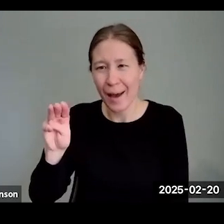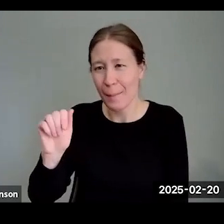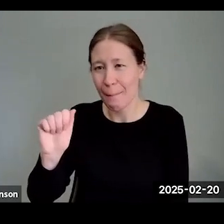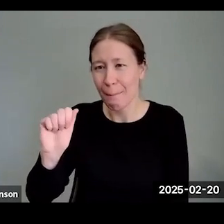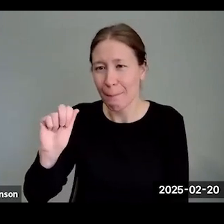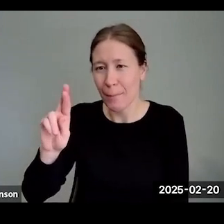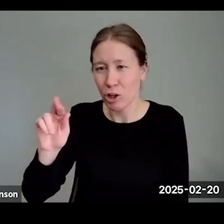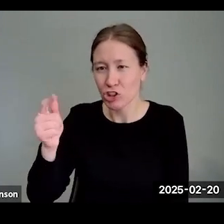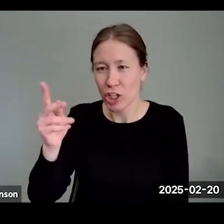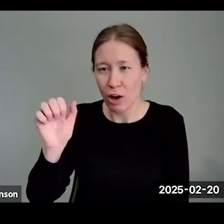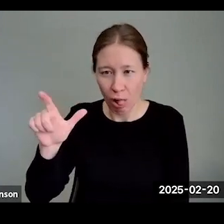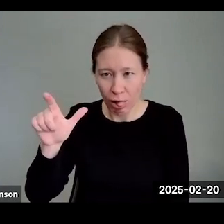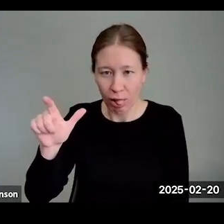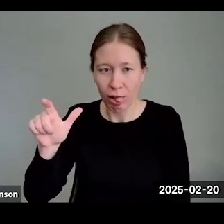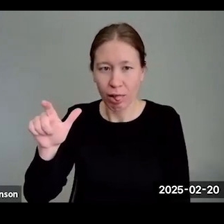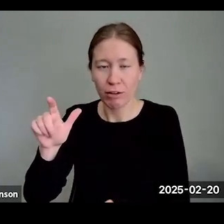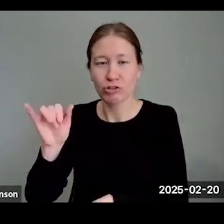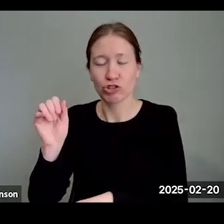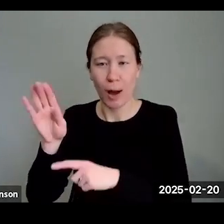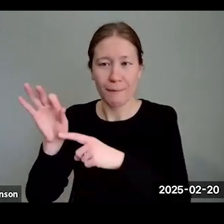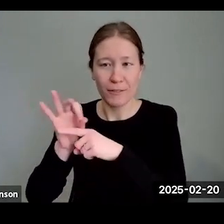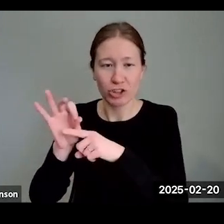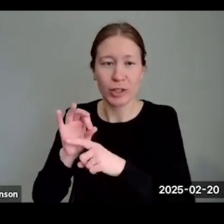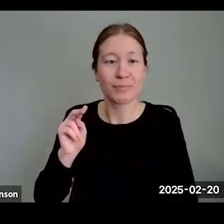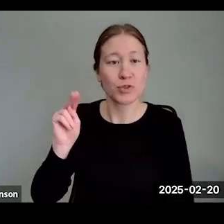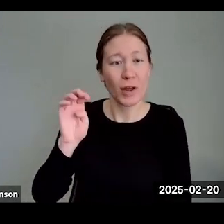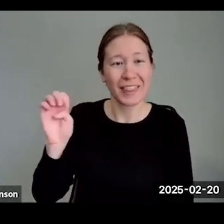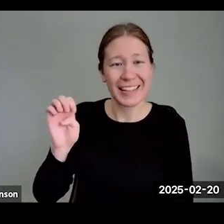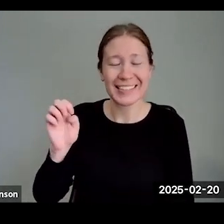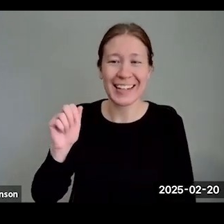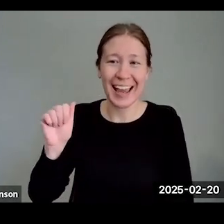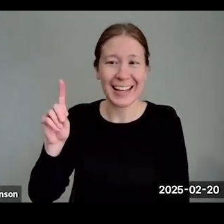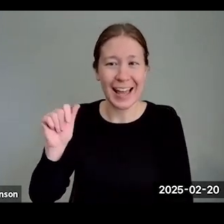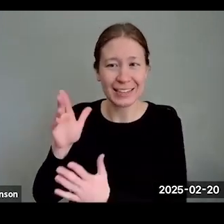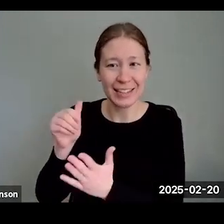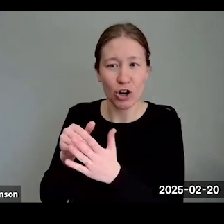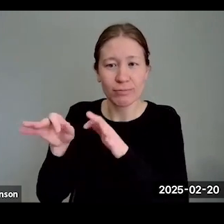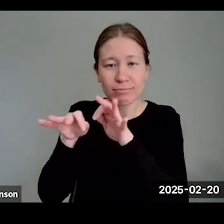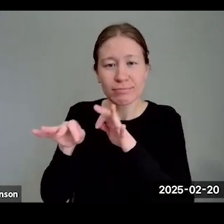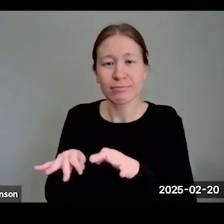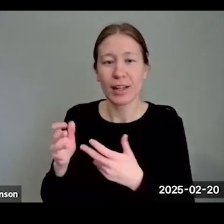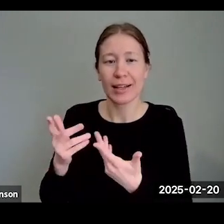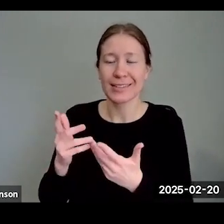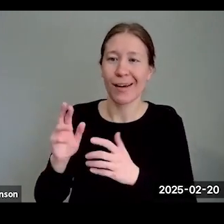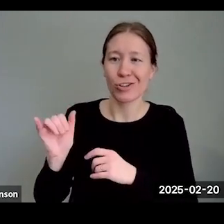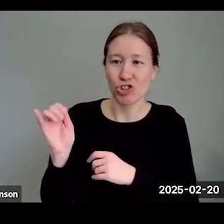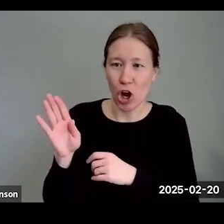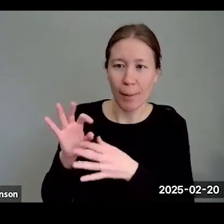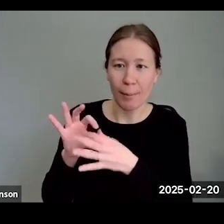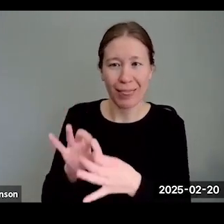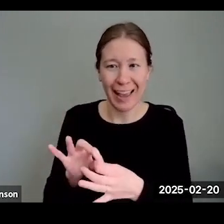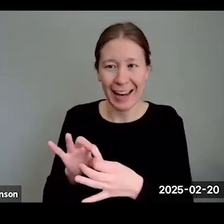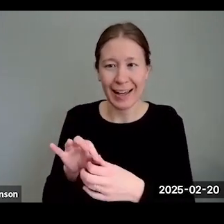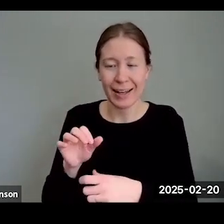The northeast ADA Center defines it as a job-related task that is not an essential aspect of the job.